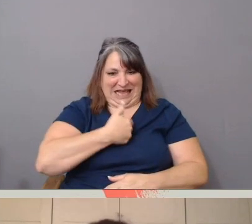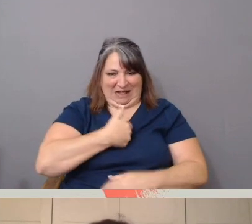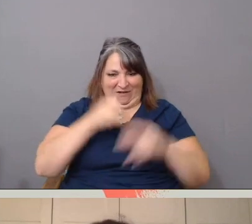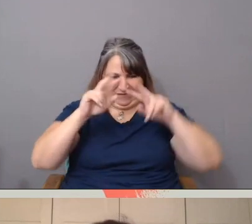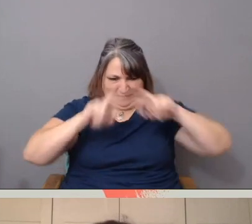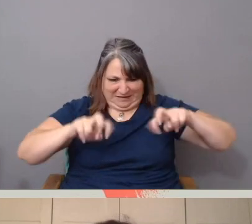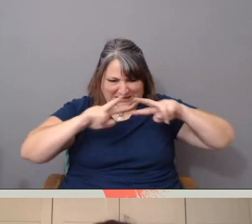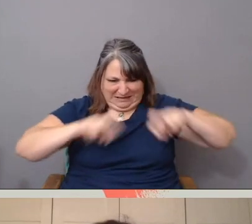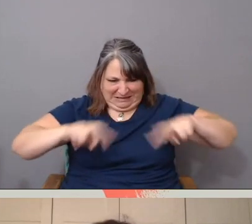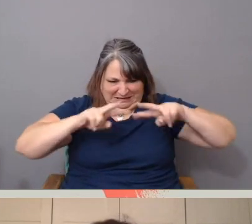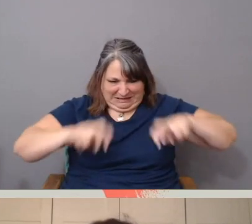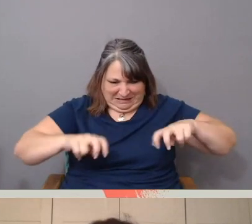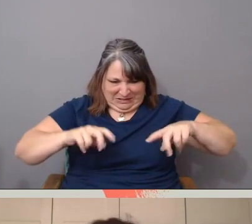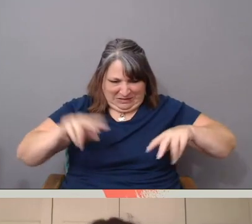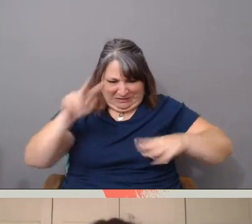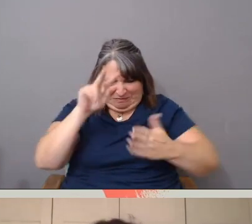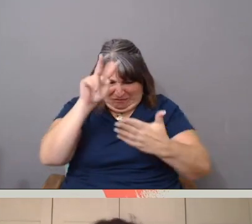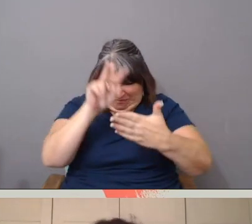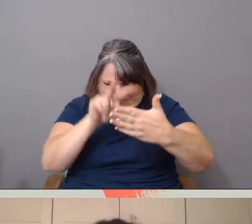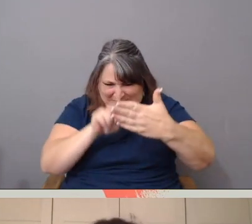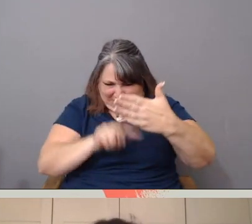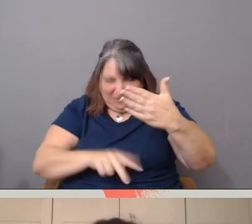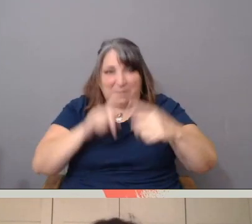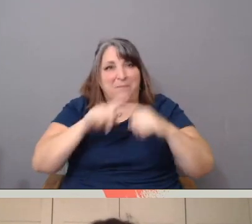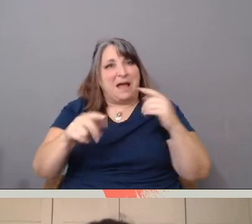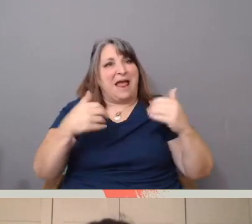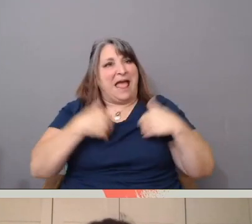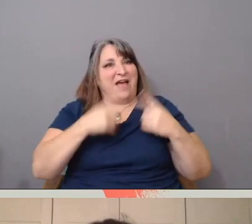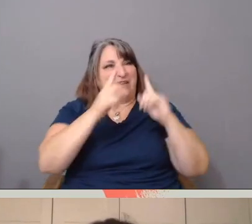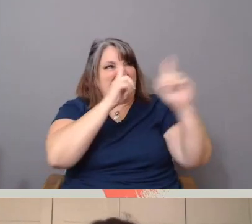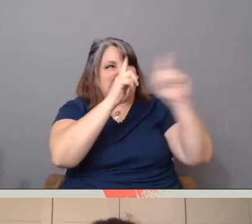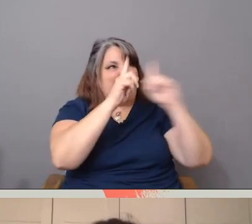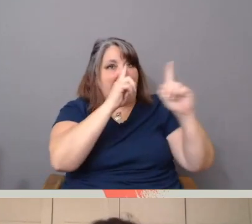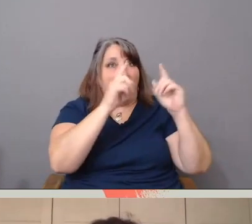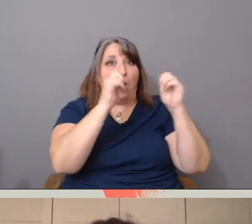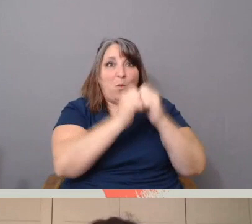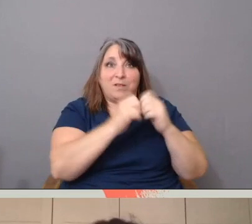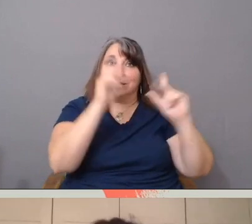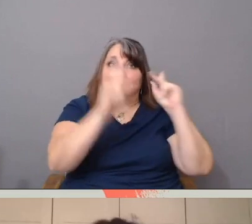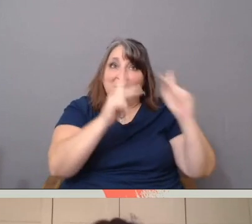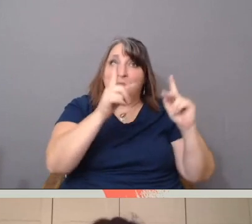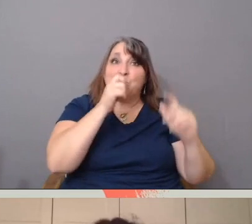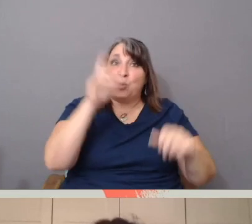with people who are going to be using that as a means to fully experience the film.